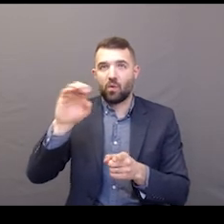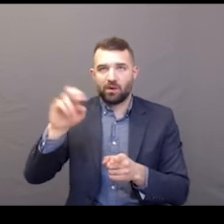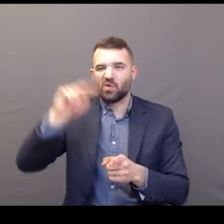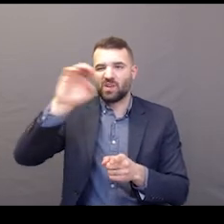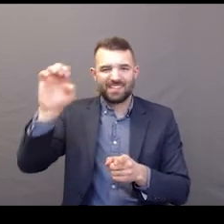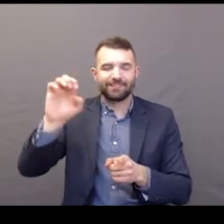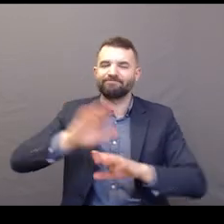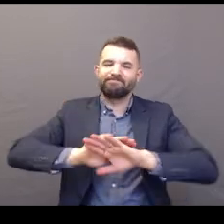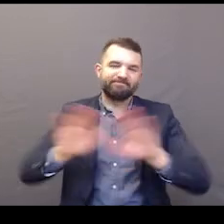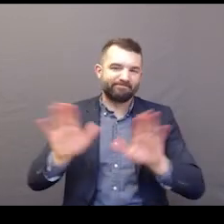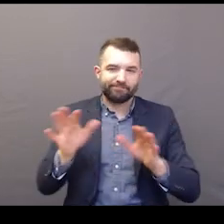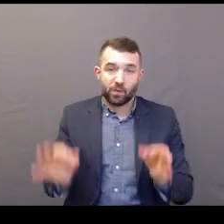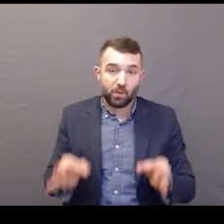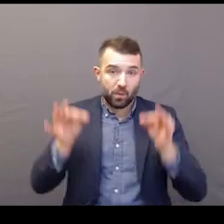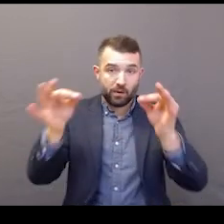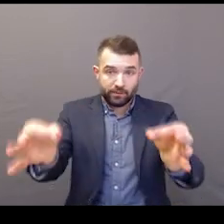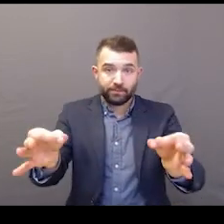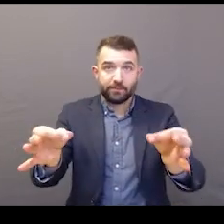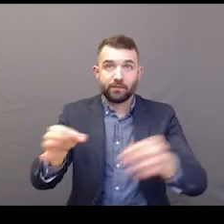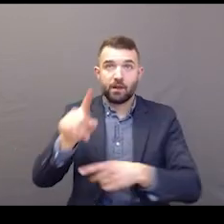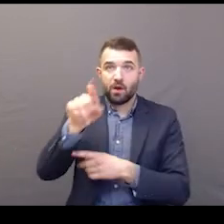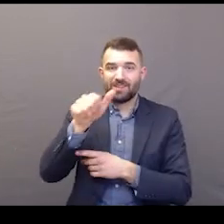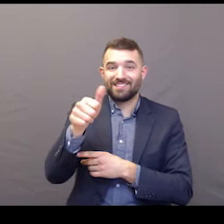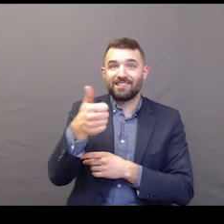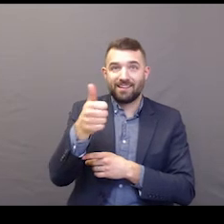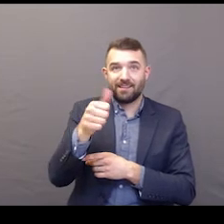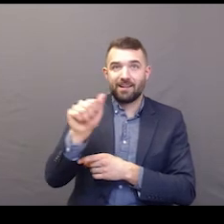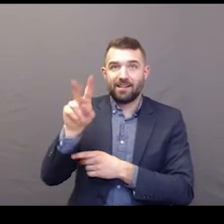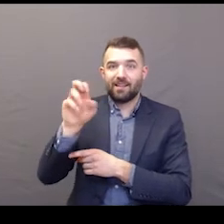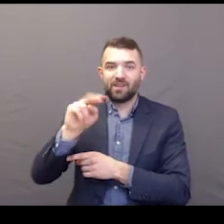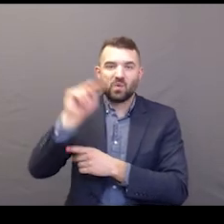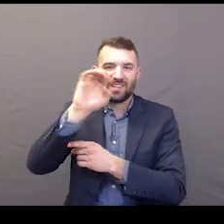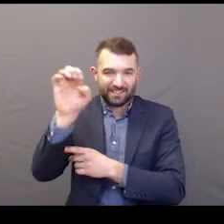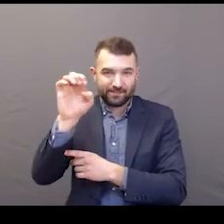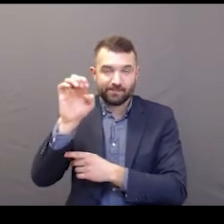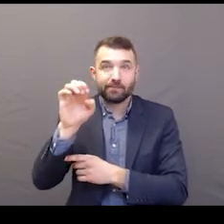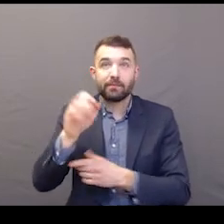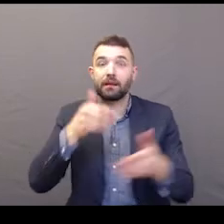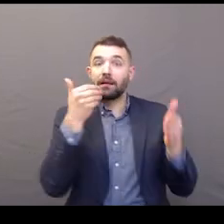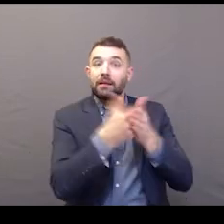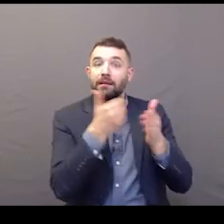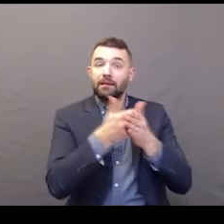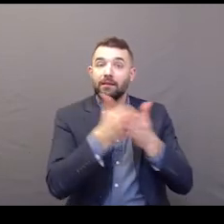of 110th Avenue NE, basically at the entrance of University of Washington Bothell/Cascadia College.